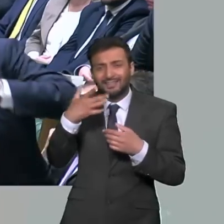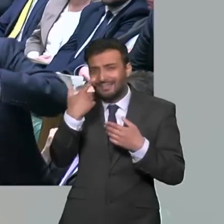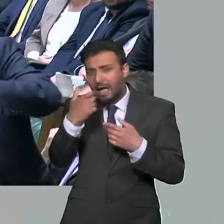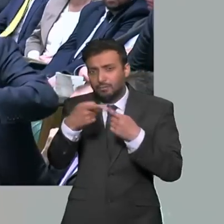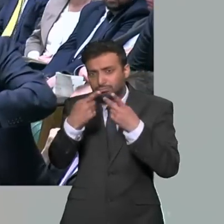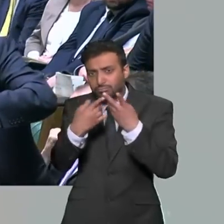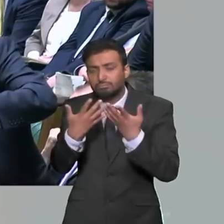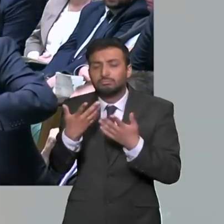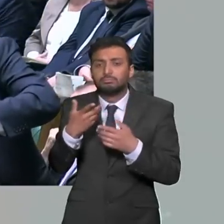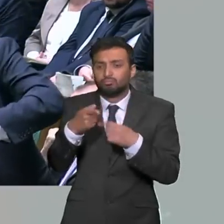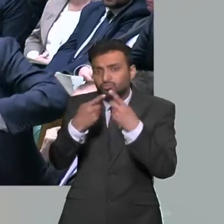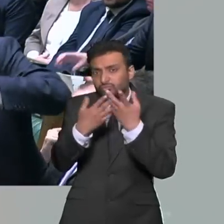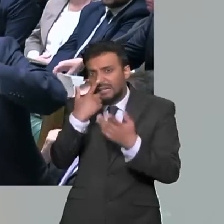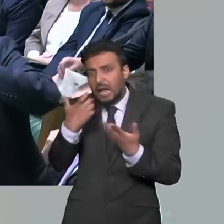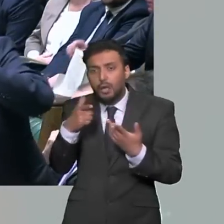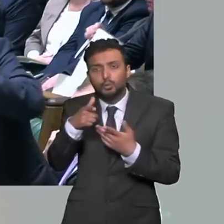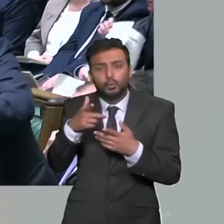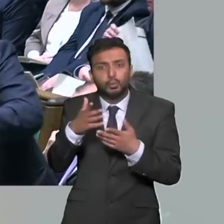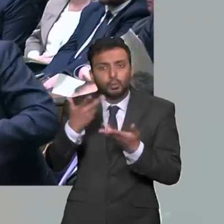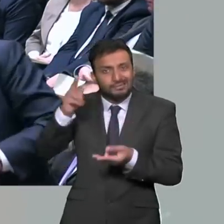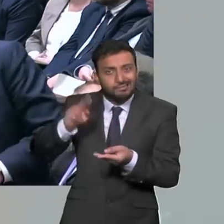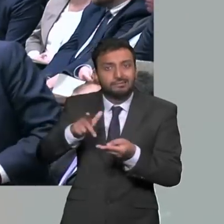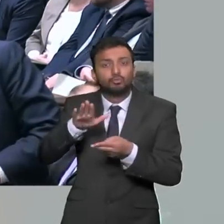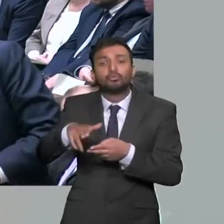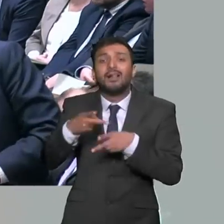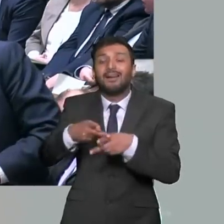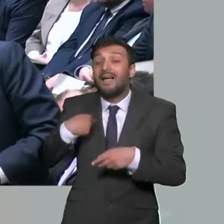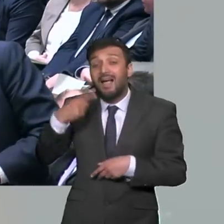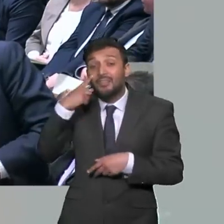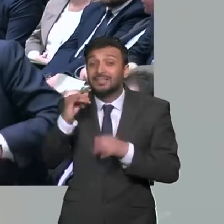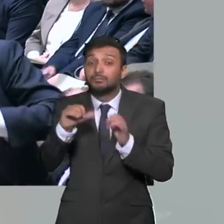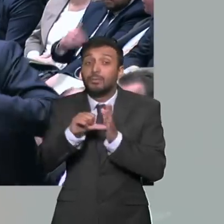One issue is that not enough people take up tax-free childcare, so we need to have more